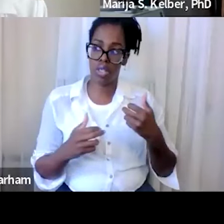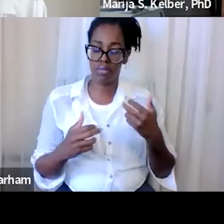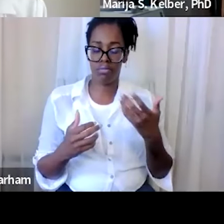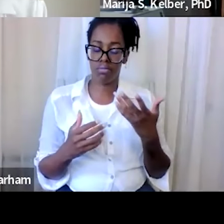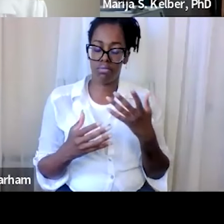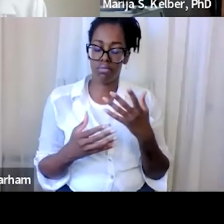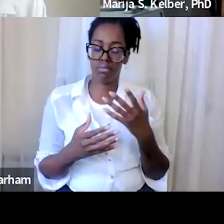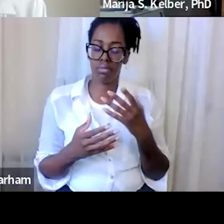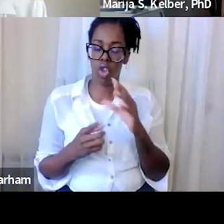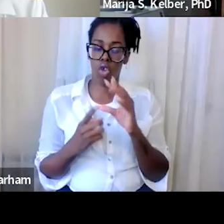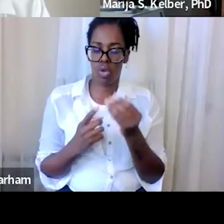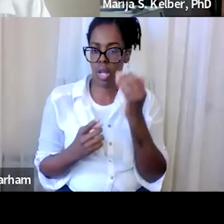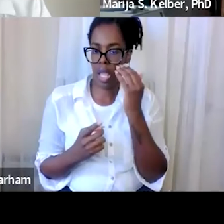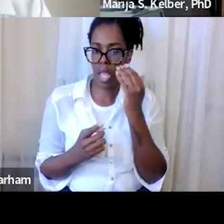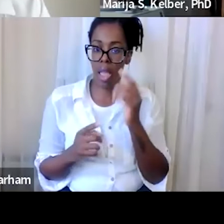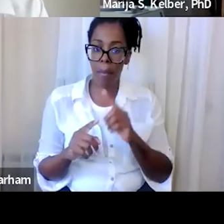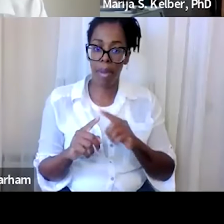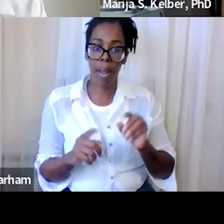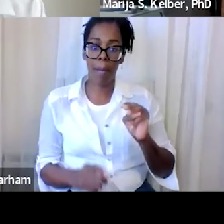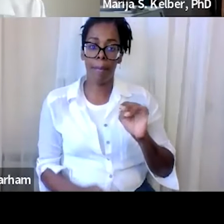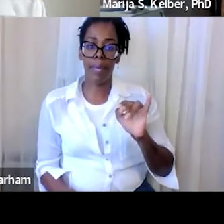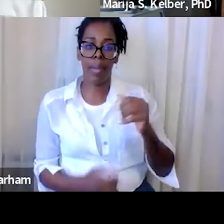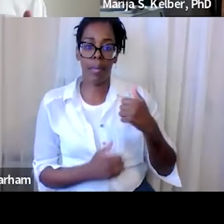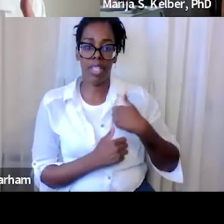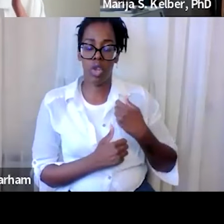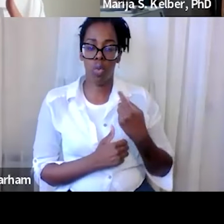has a number of resources that are available for family members, dependents.